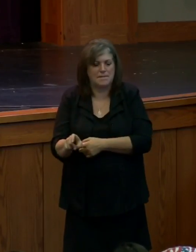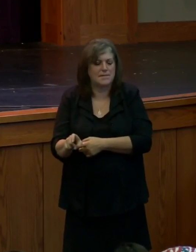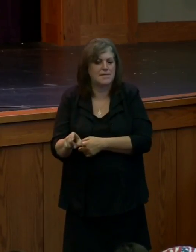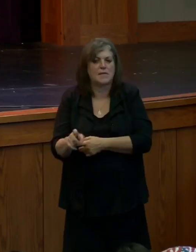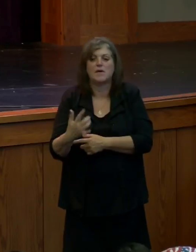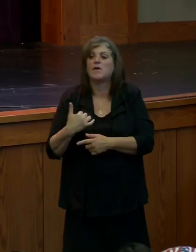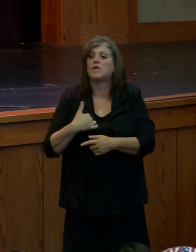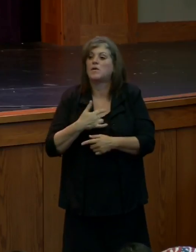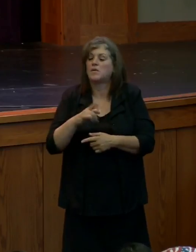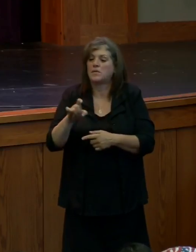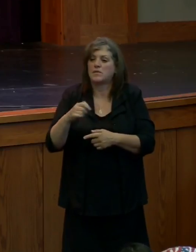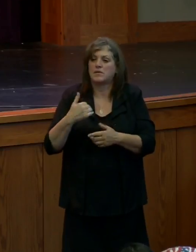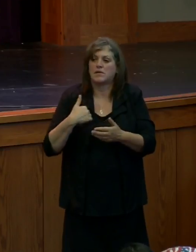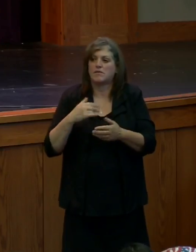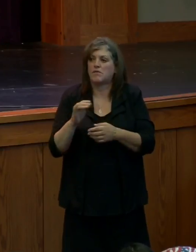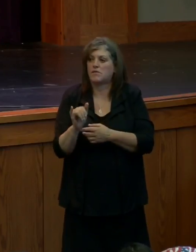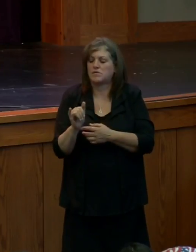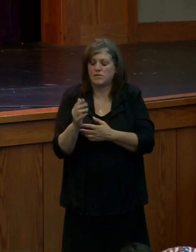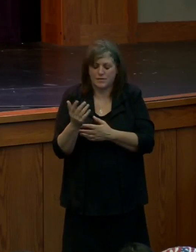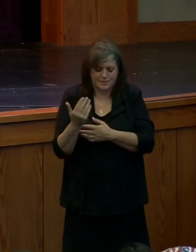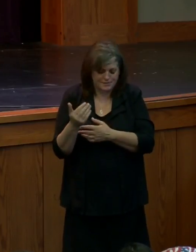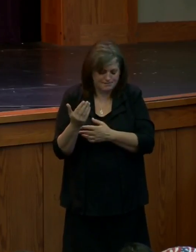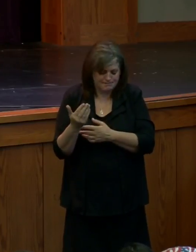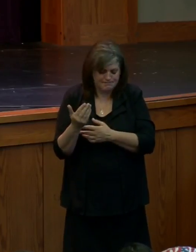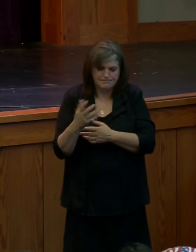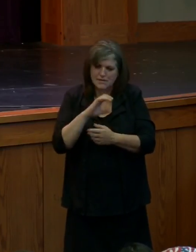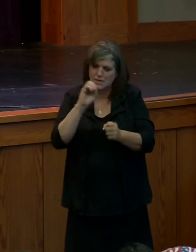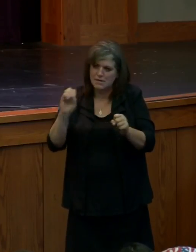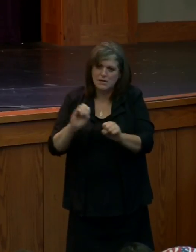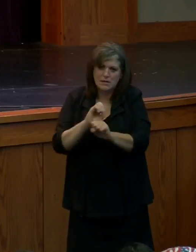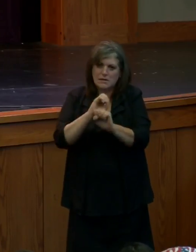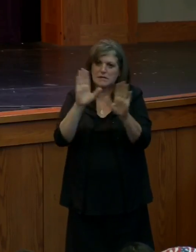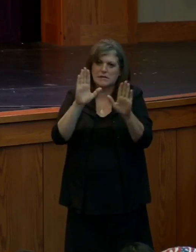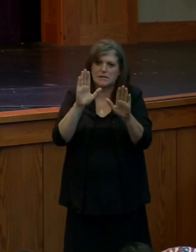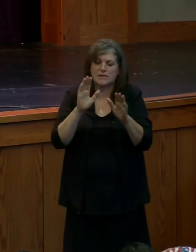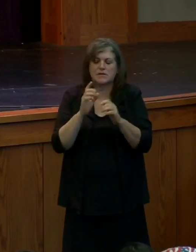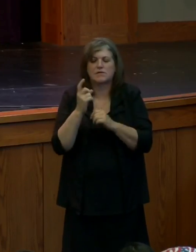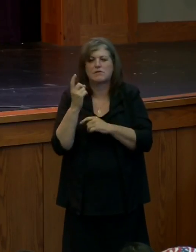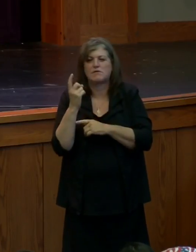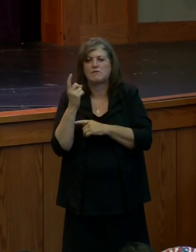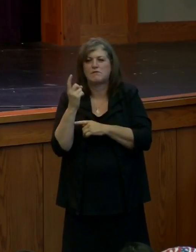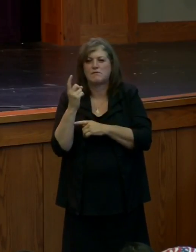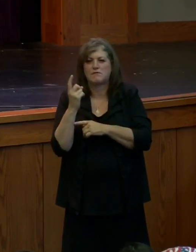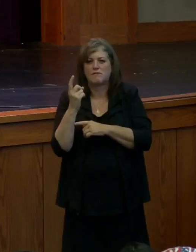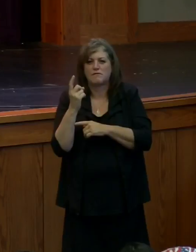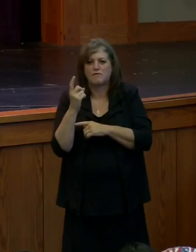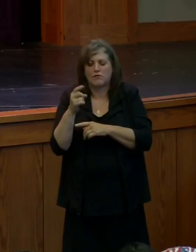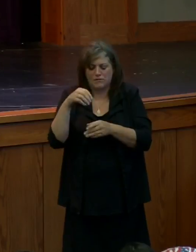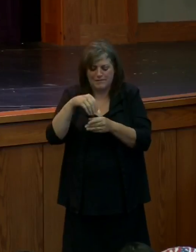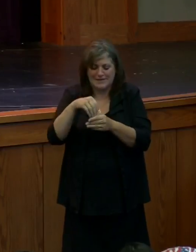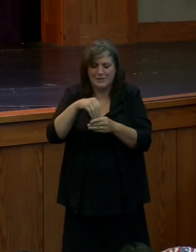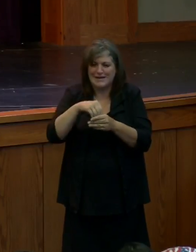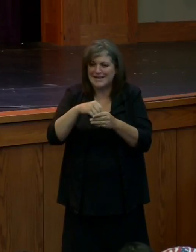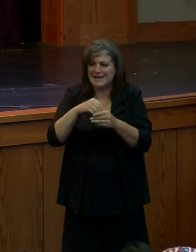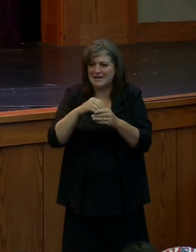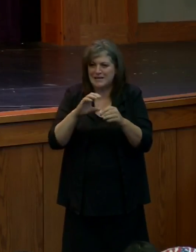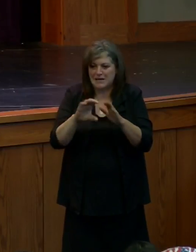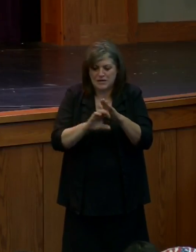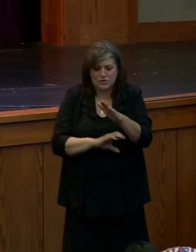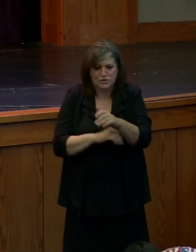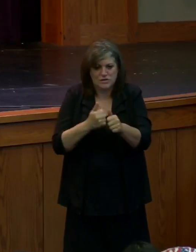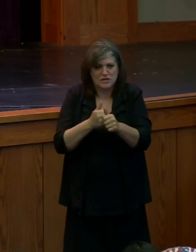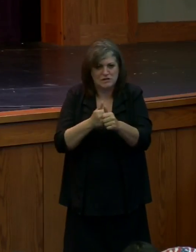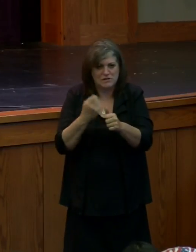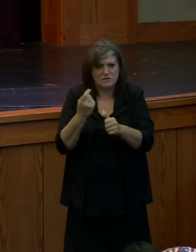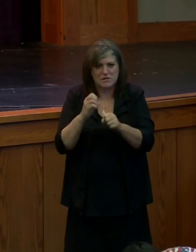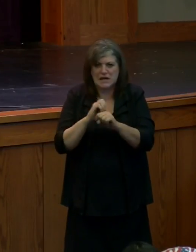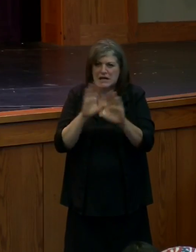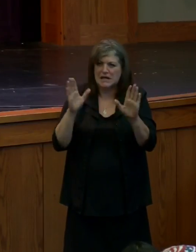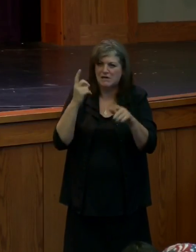NEED TO HAVE AN EXPLICIT CALL IN THE CONSTITUTION FOR A